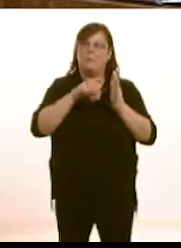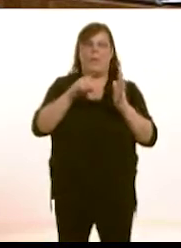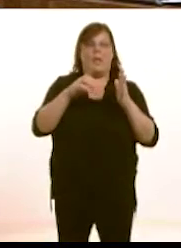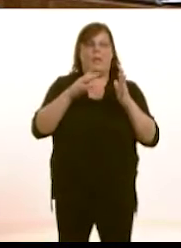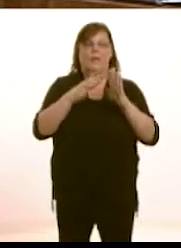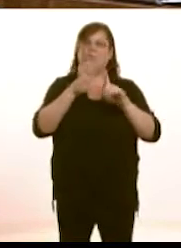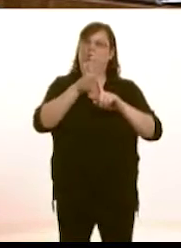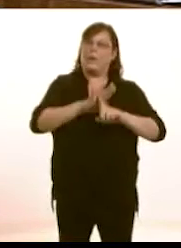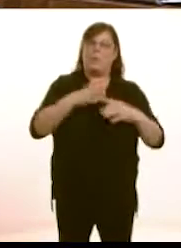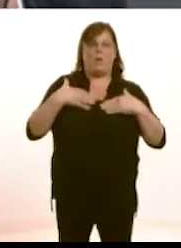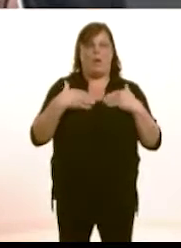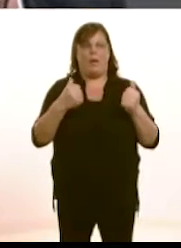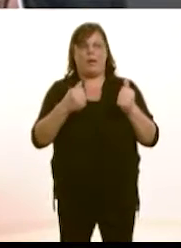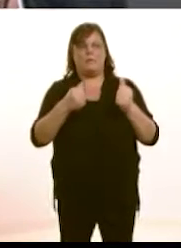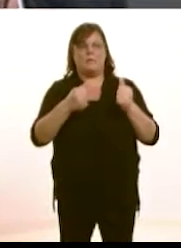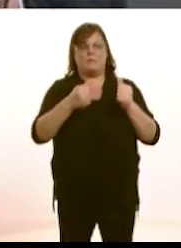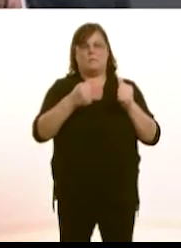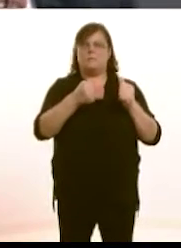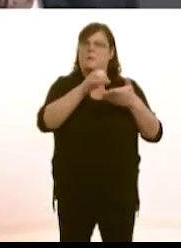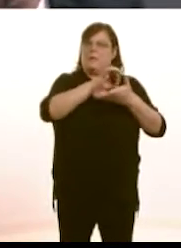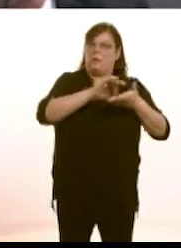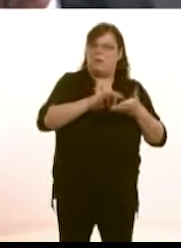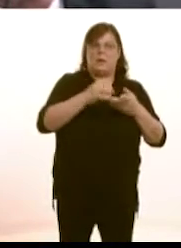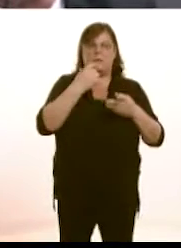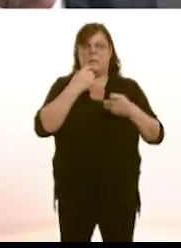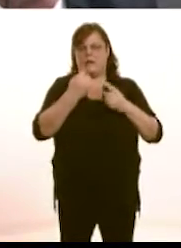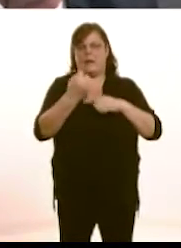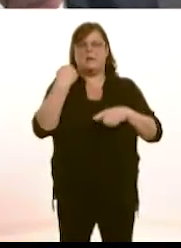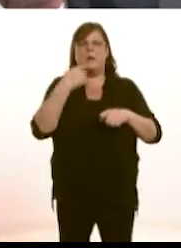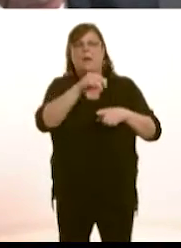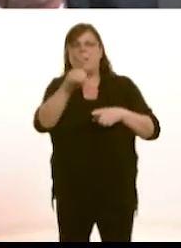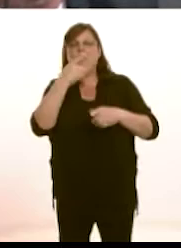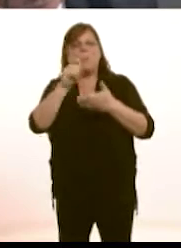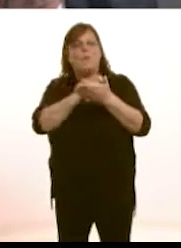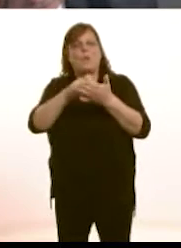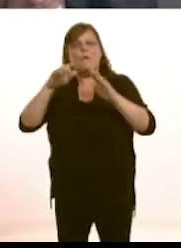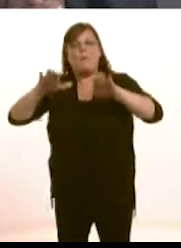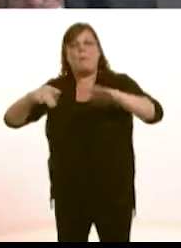Secretary at Westminster, said that the people who voted for Brexit did so because largely